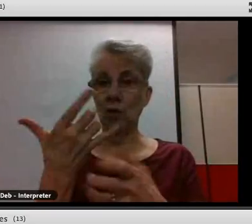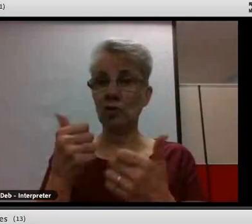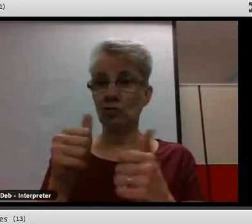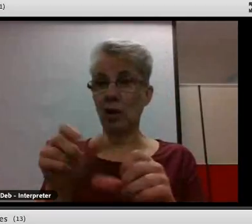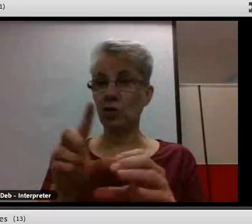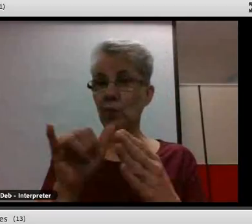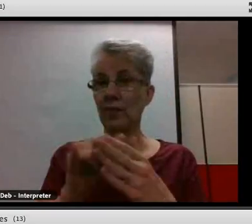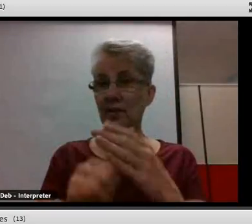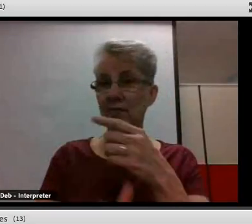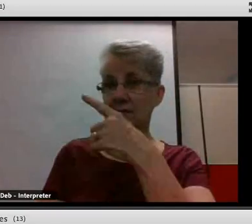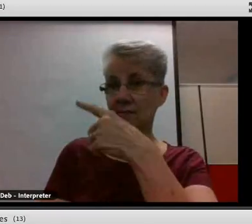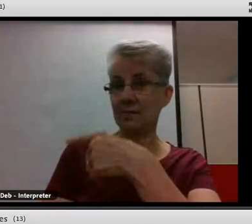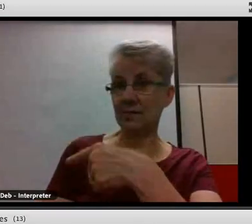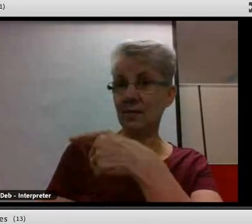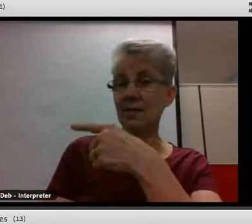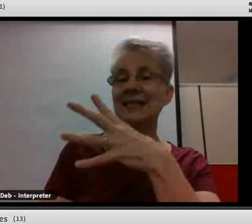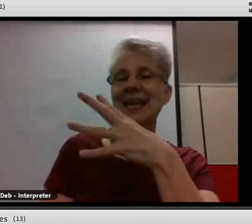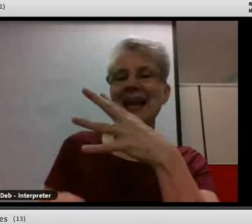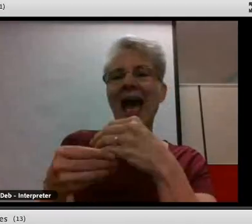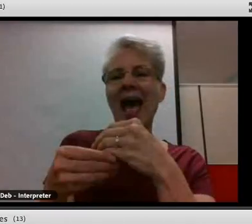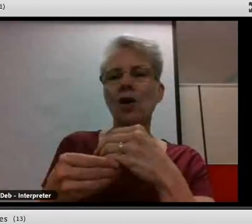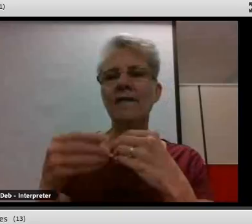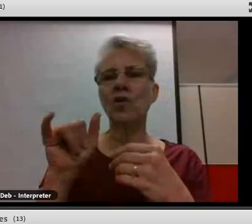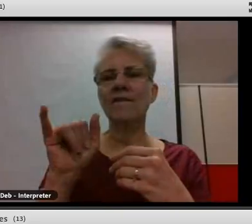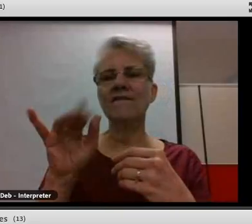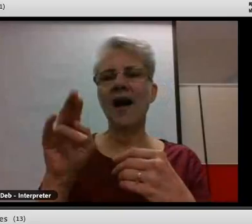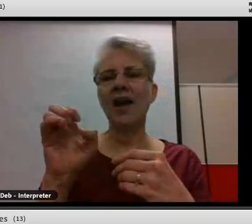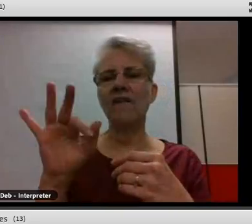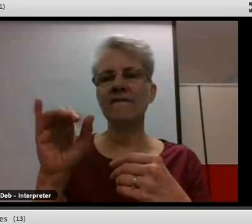those are the things that it's going to check for and look at.